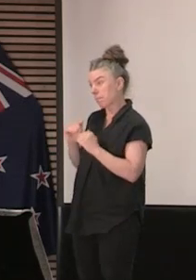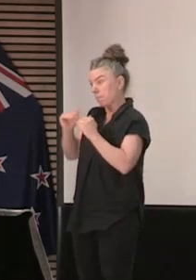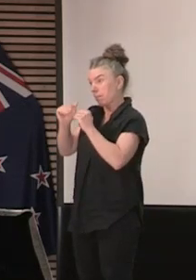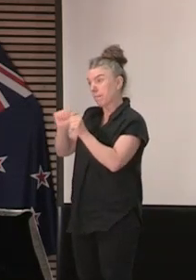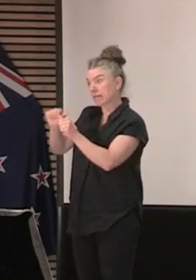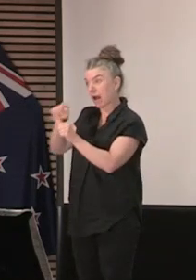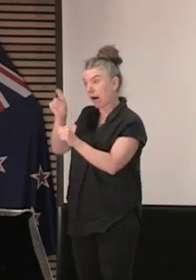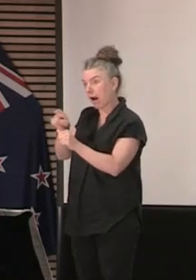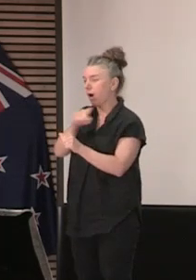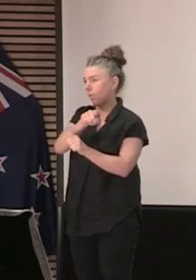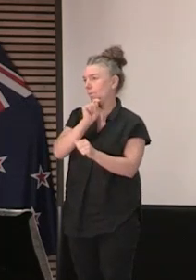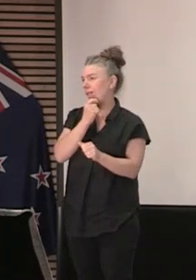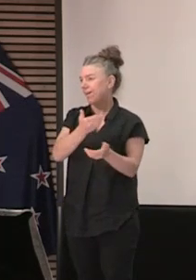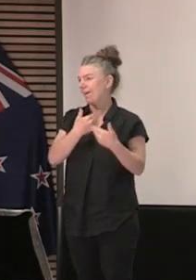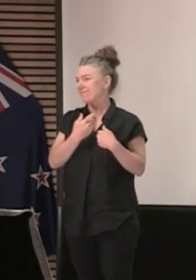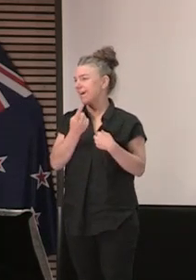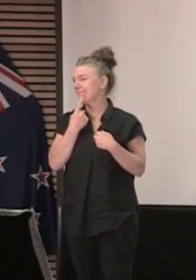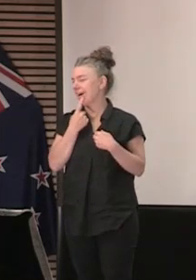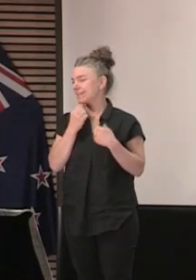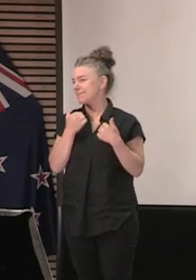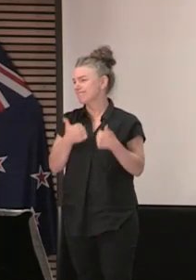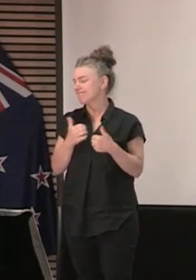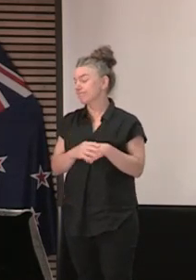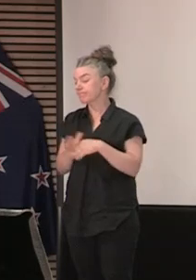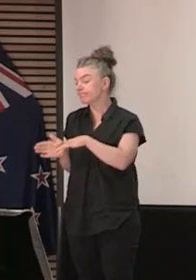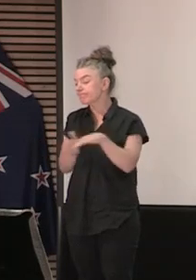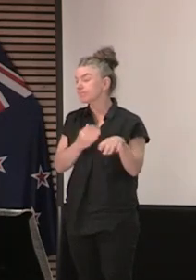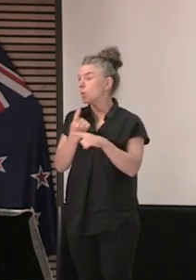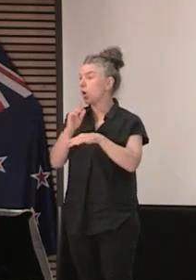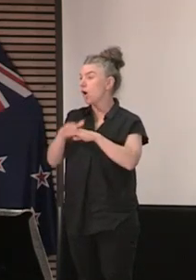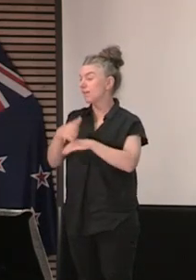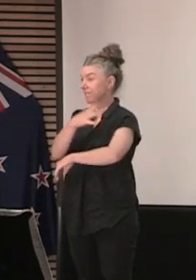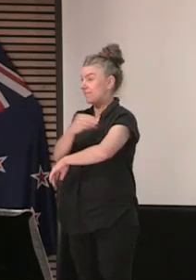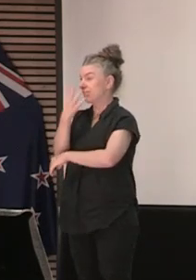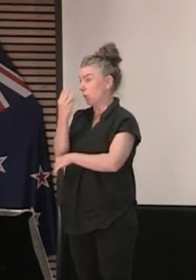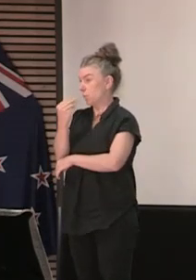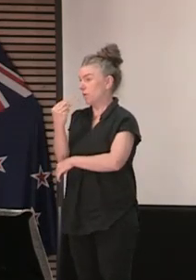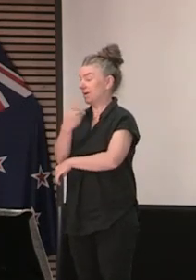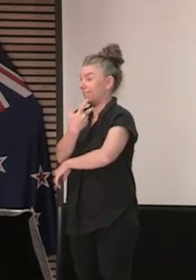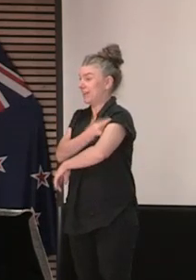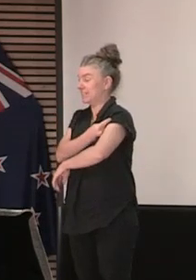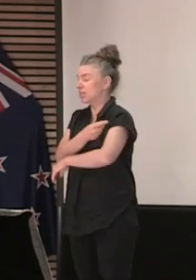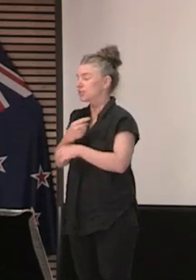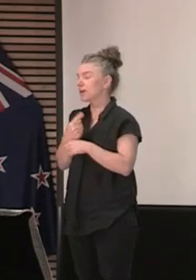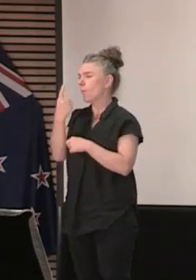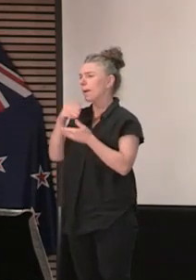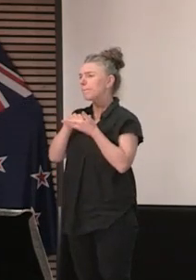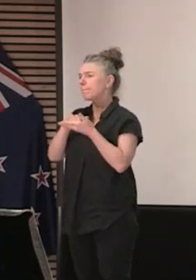. make to it. And finally, just. on flu vaccination - we've now. . distributed over one million. doses of the vaccine around.